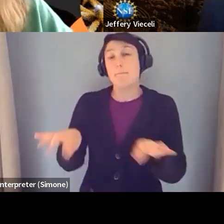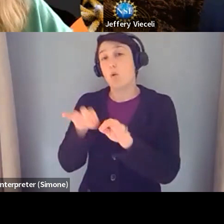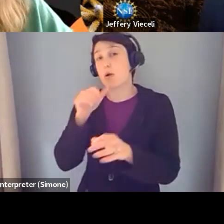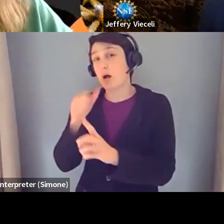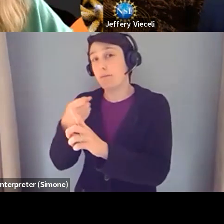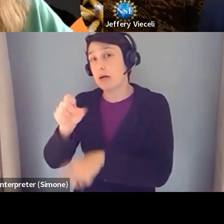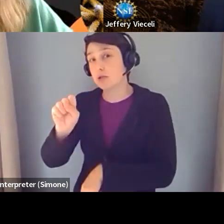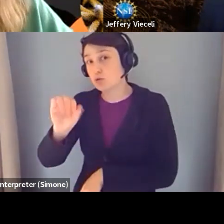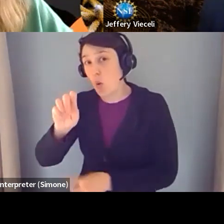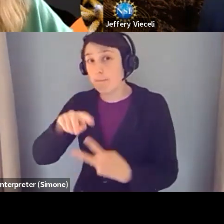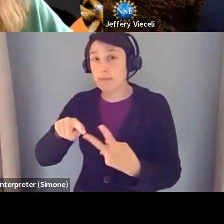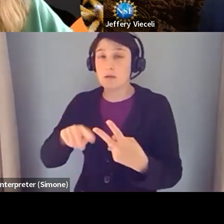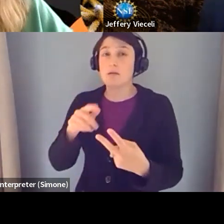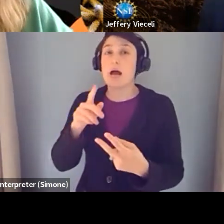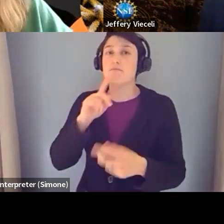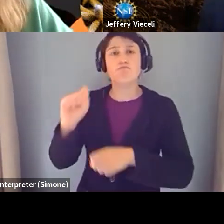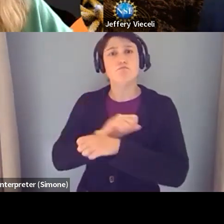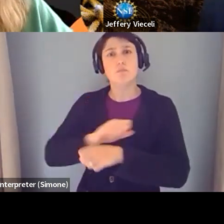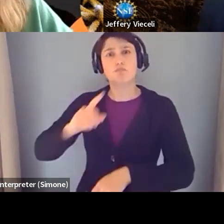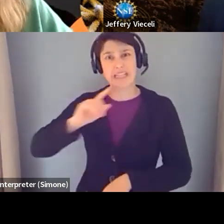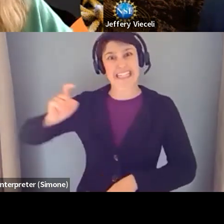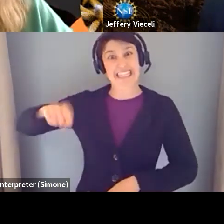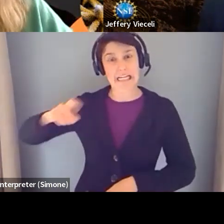as there's a bona fide need for that scope of the project.